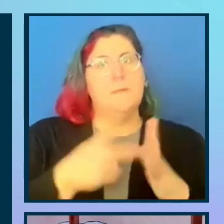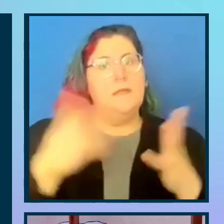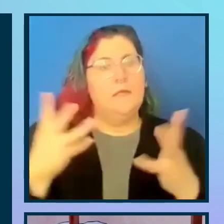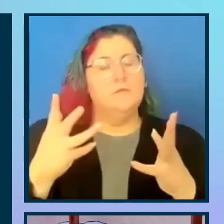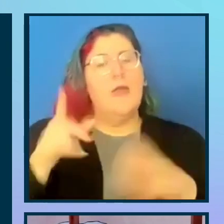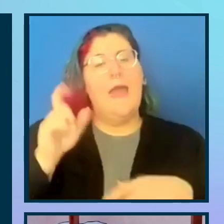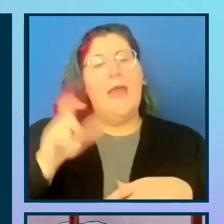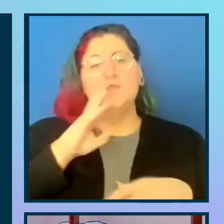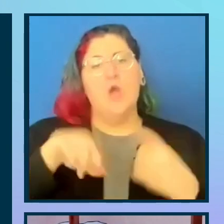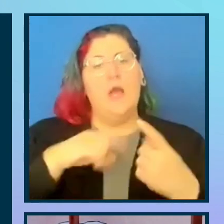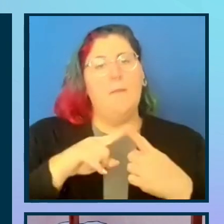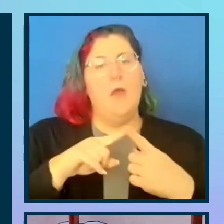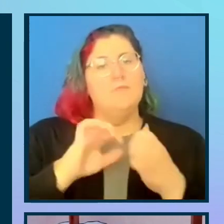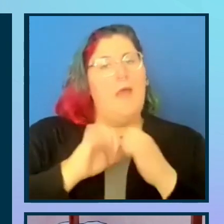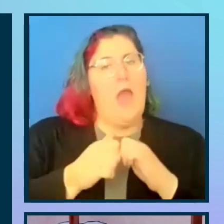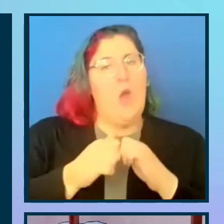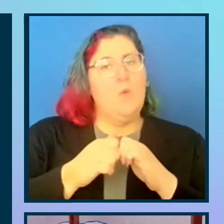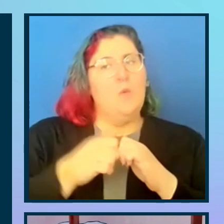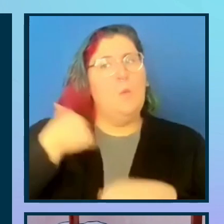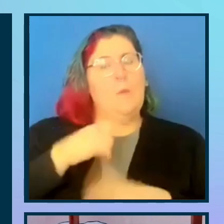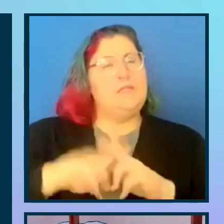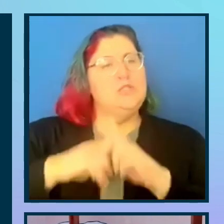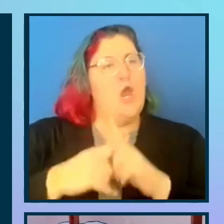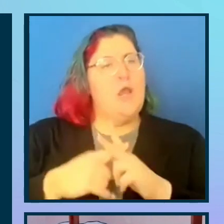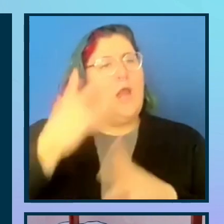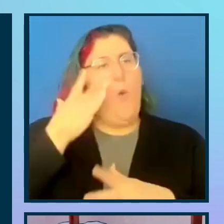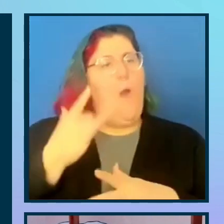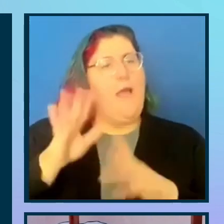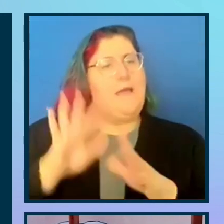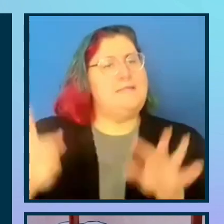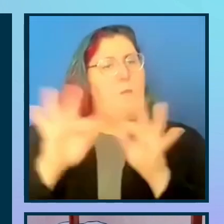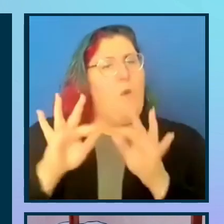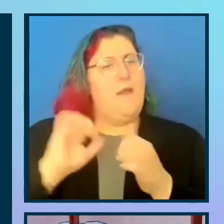why it's important, right? How it got to be in the first place, (chuckles)